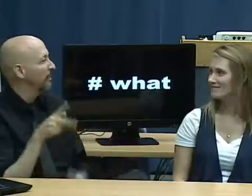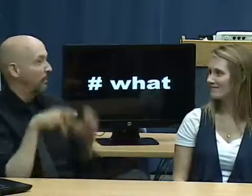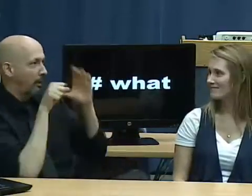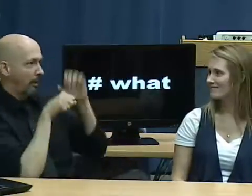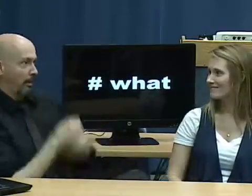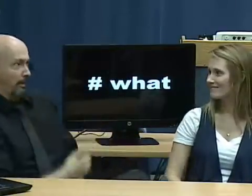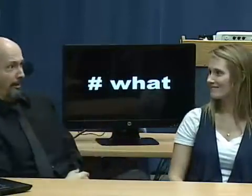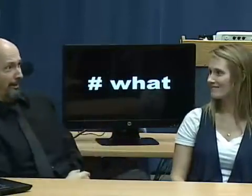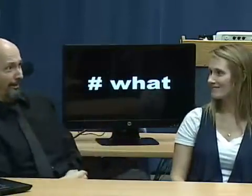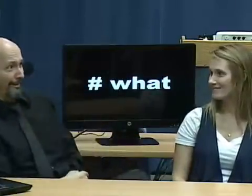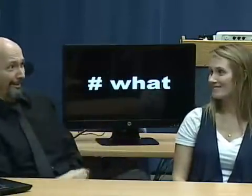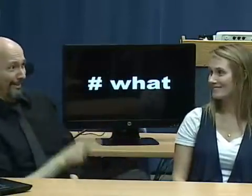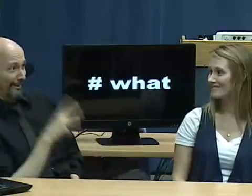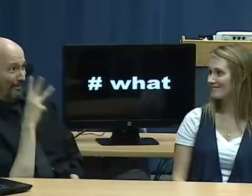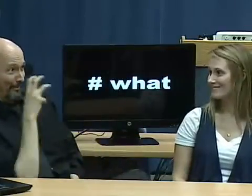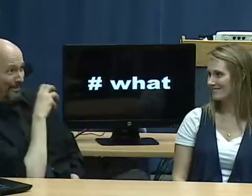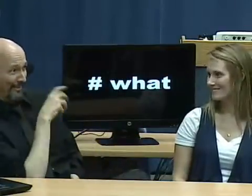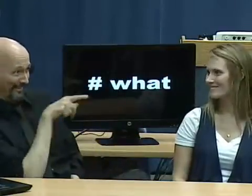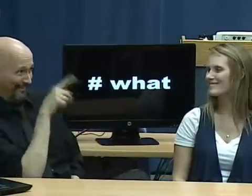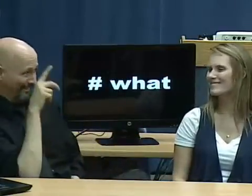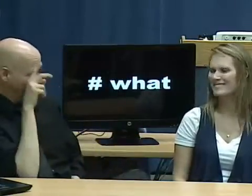The person controlling the camera thinks I'm weird.